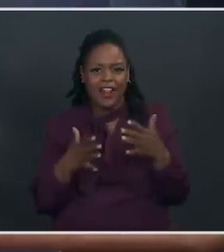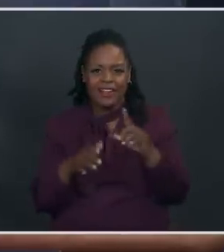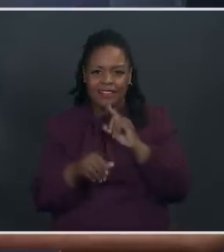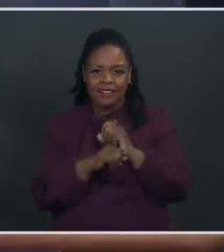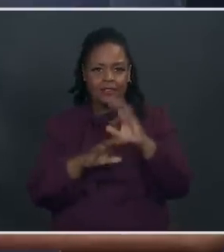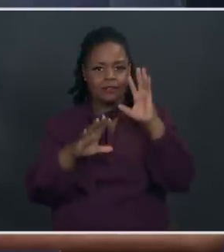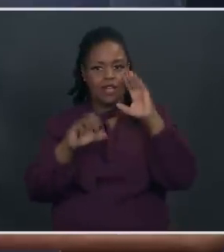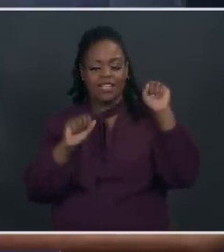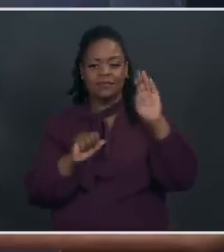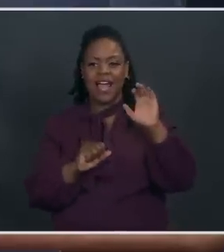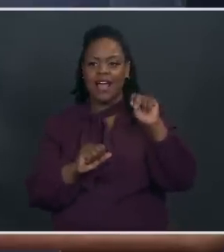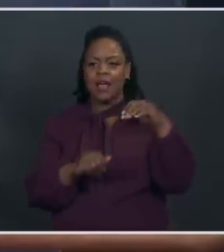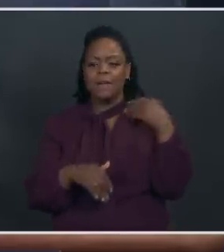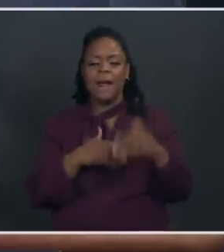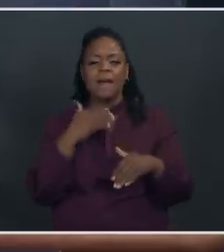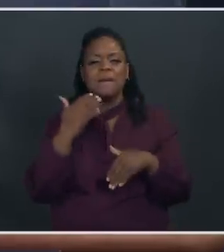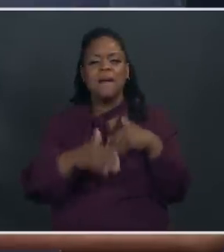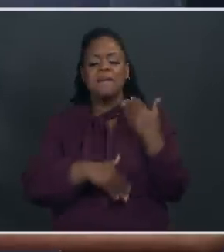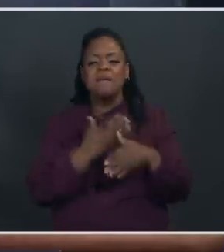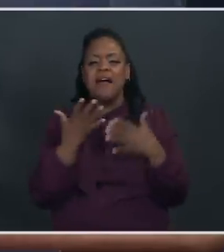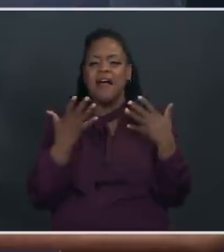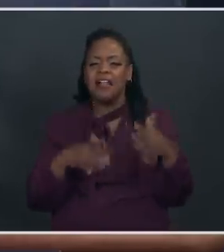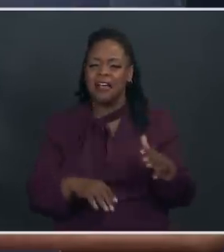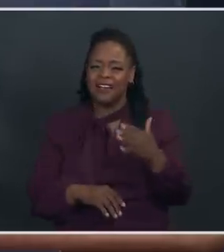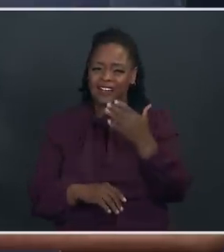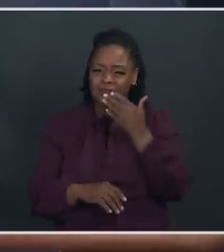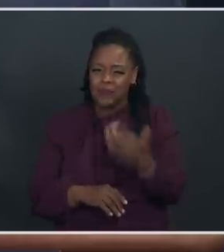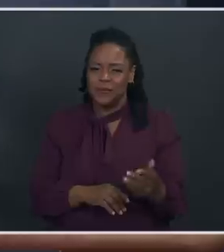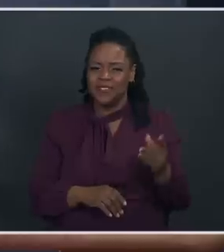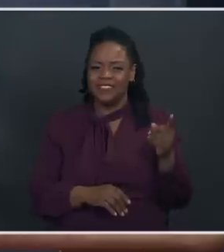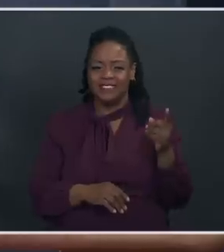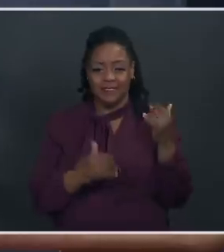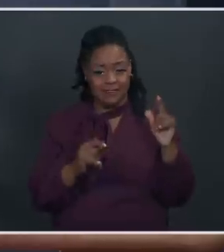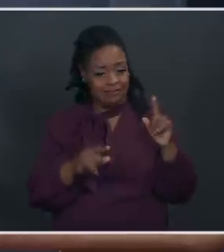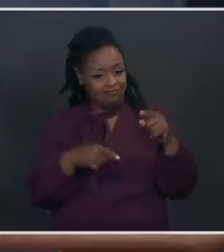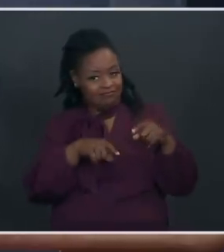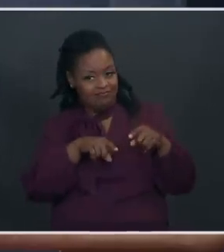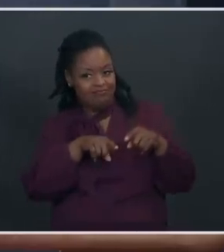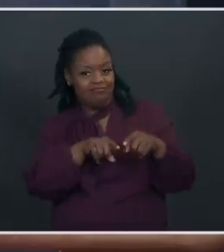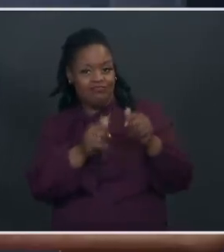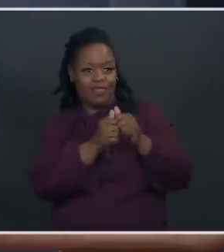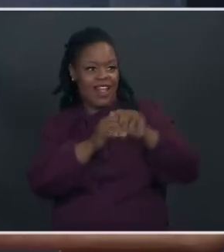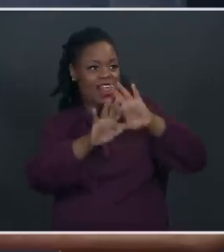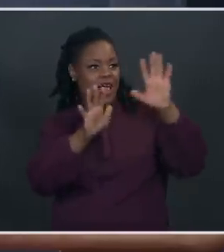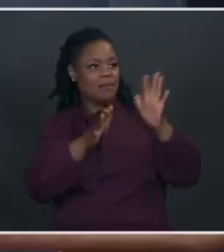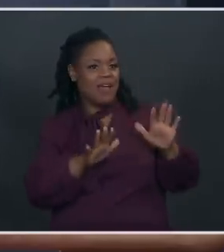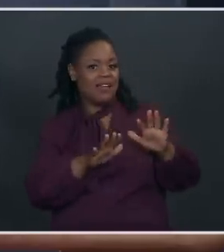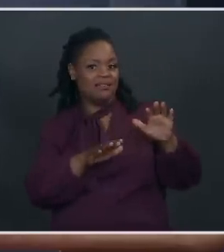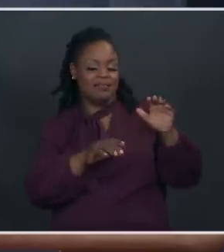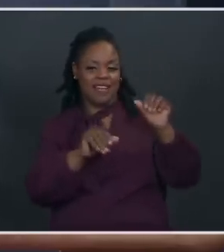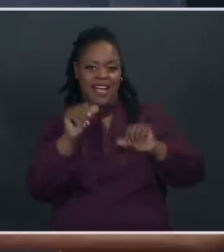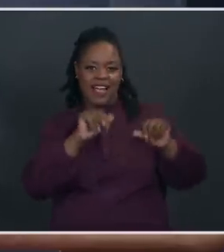and the pace that climate science demands. Today's executive order starts by saying,